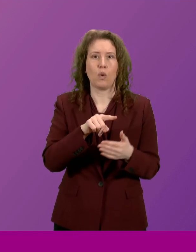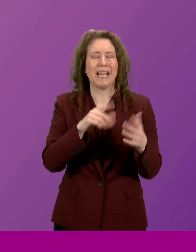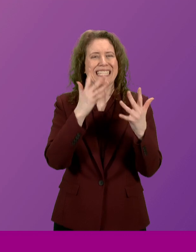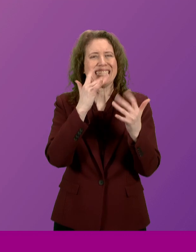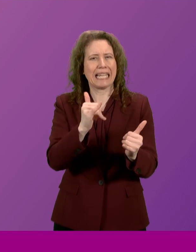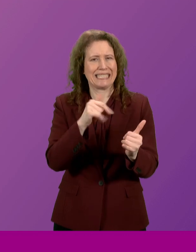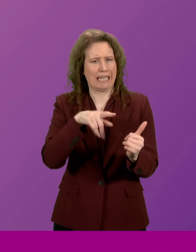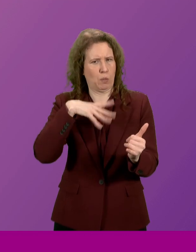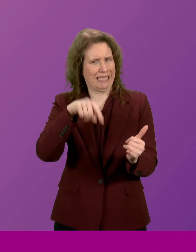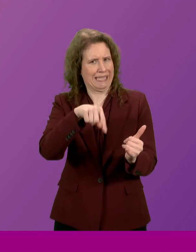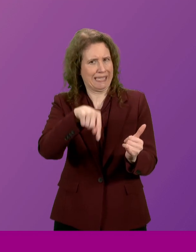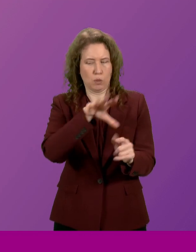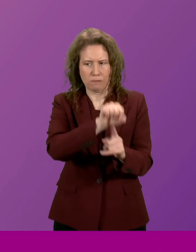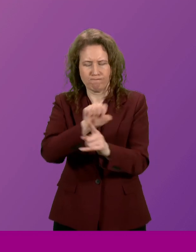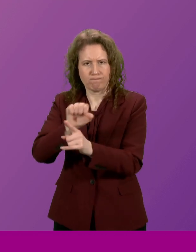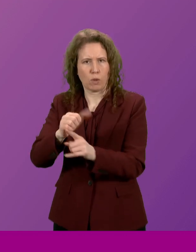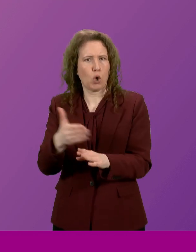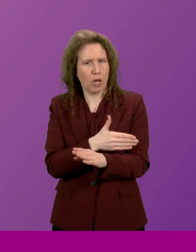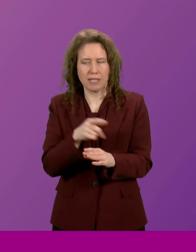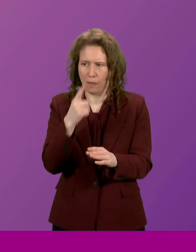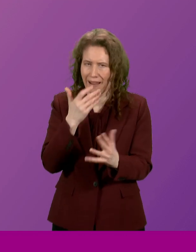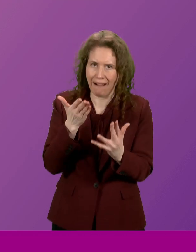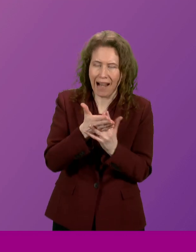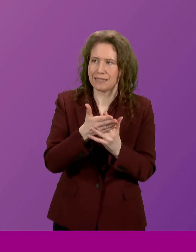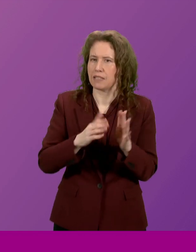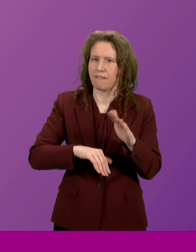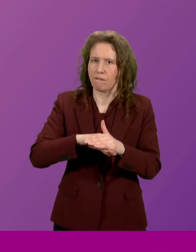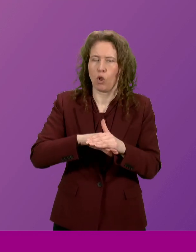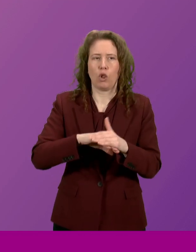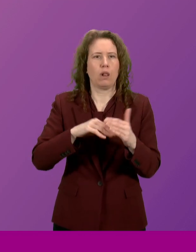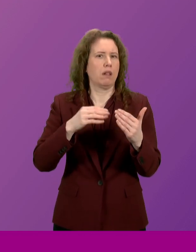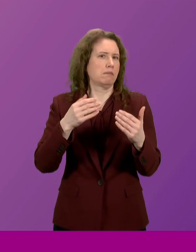necessary for patients to access all Scottish Medicines Consortium approved therapies?